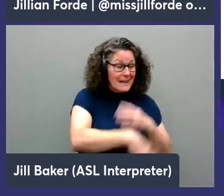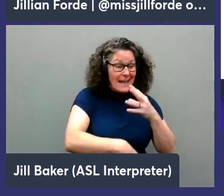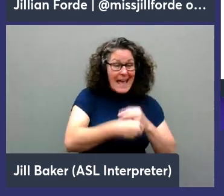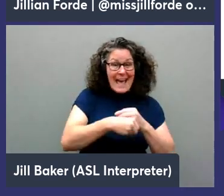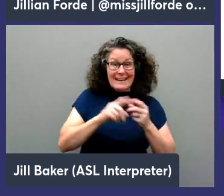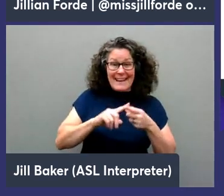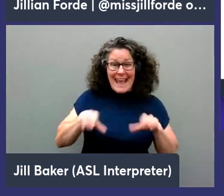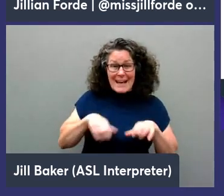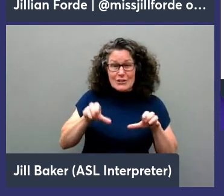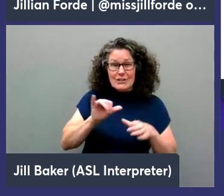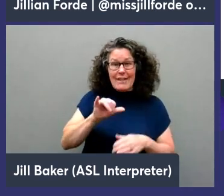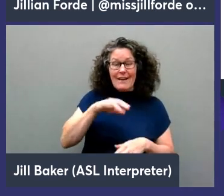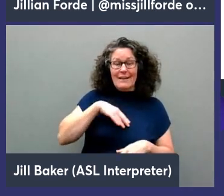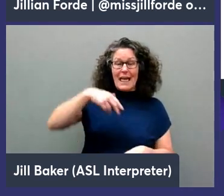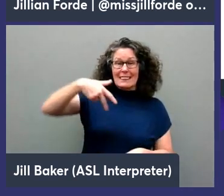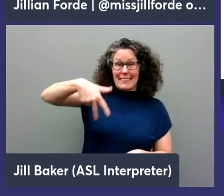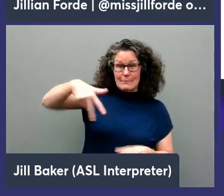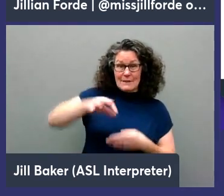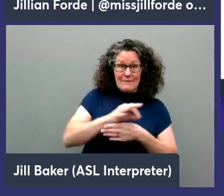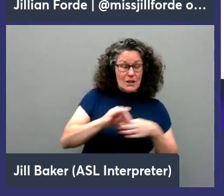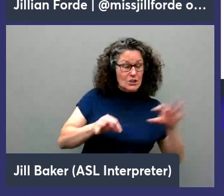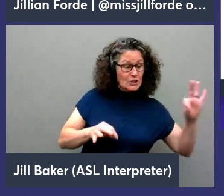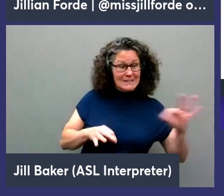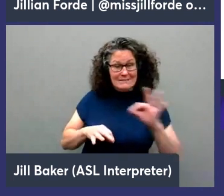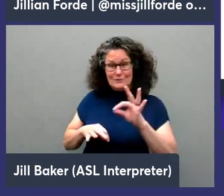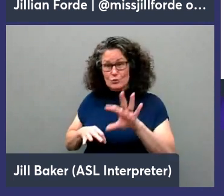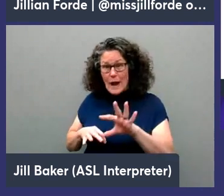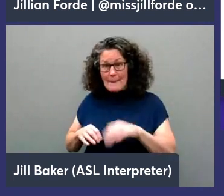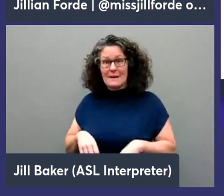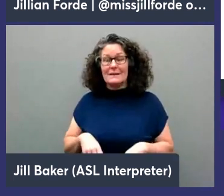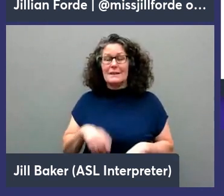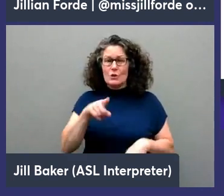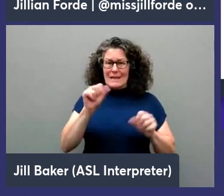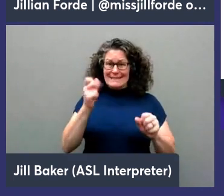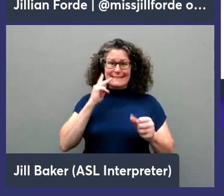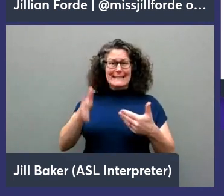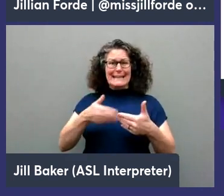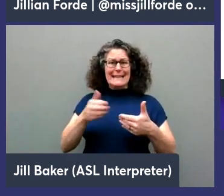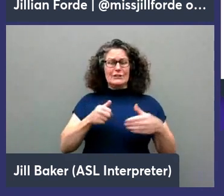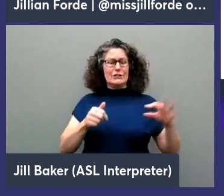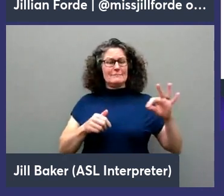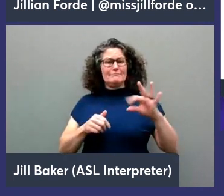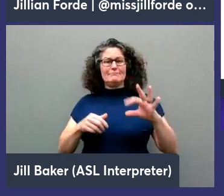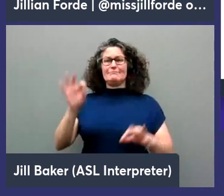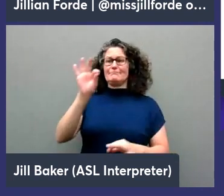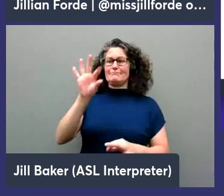like invoking a Lambda function here, I can do that. And you can see how easy and kinda delightful it is to play with this.